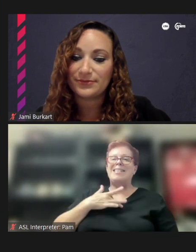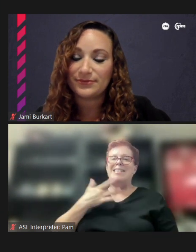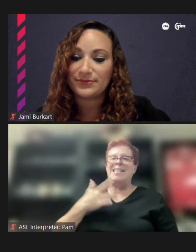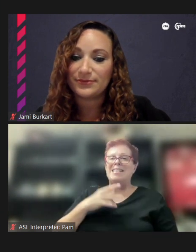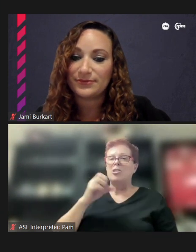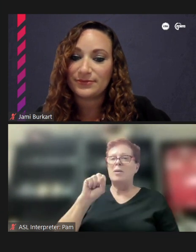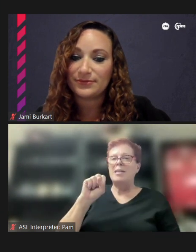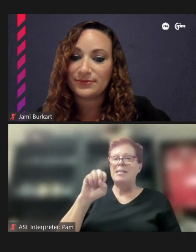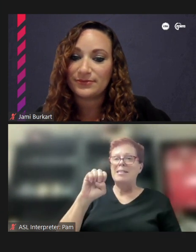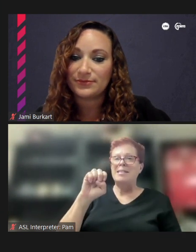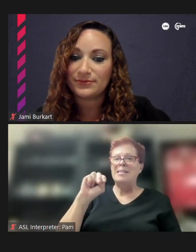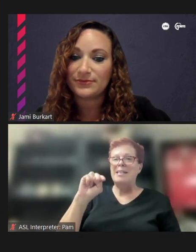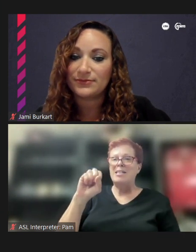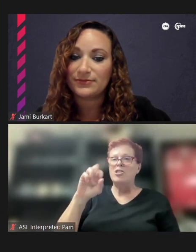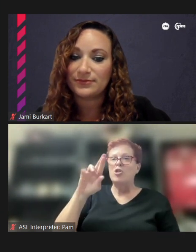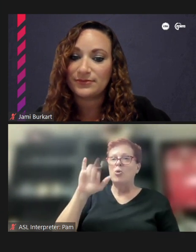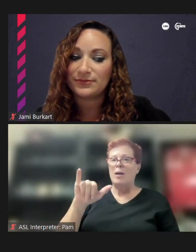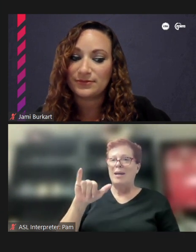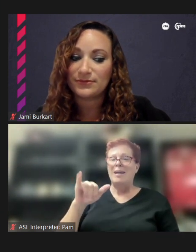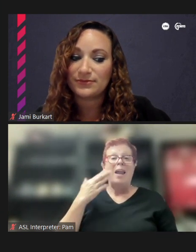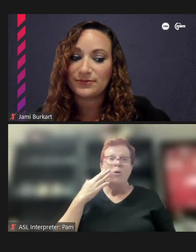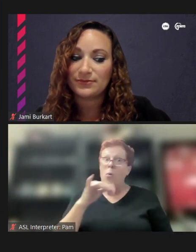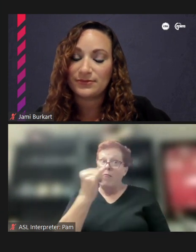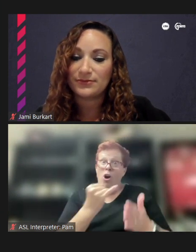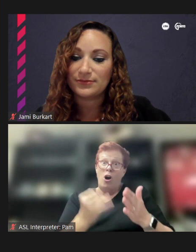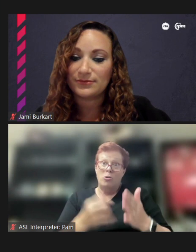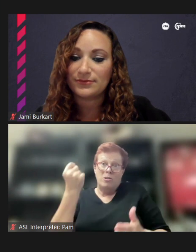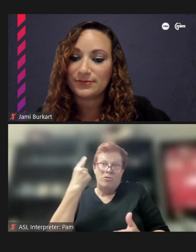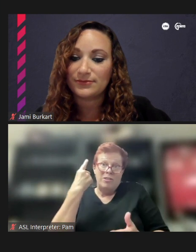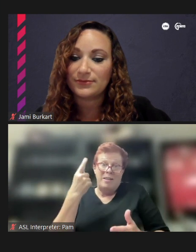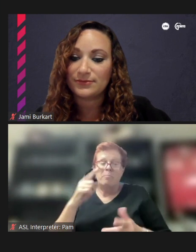don't know what sensory means to the artist. It's going to be creating, it is not only